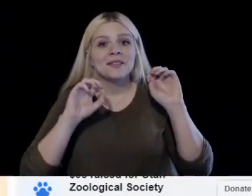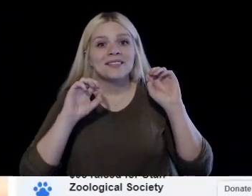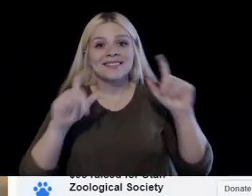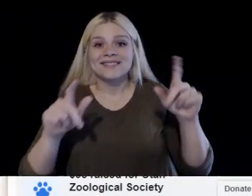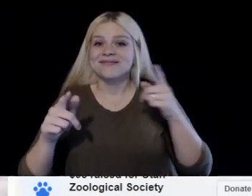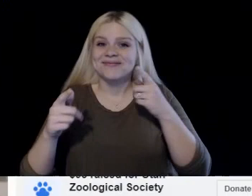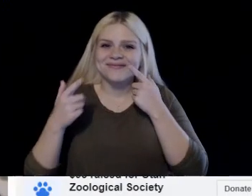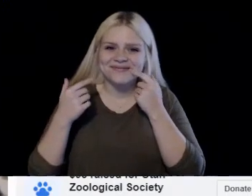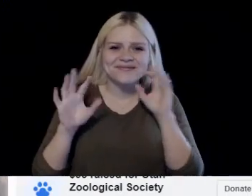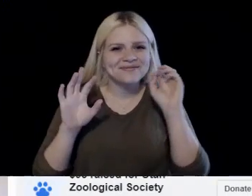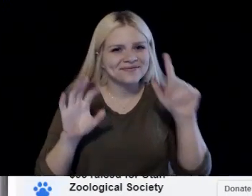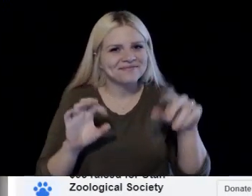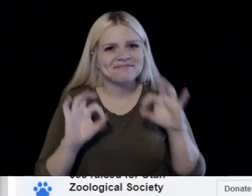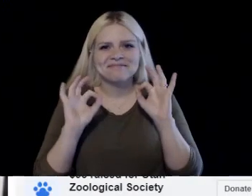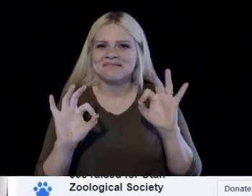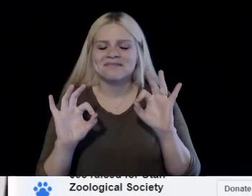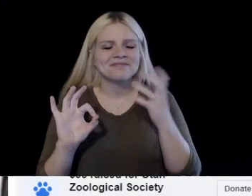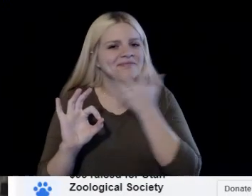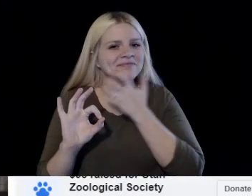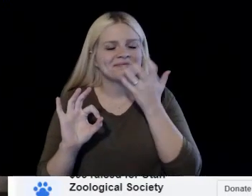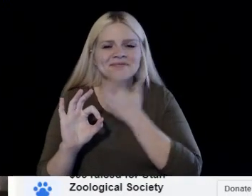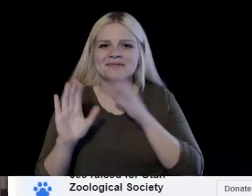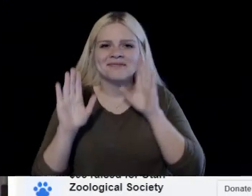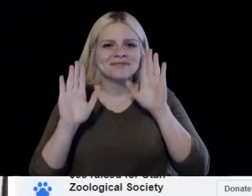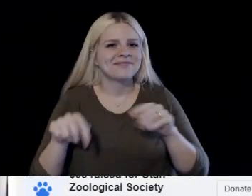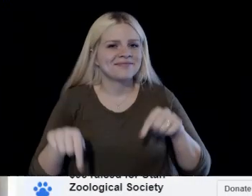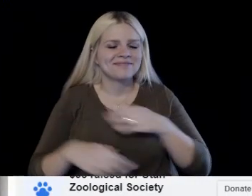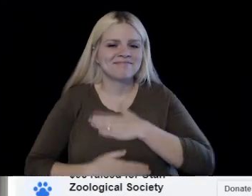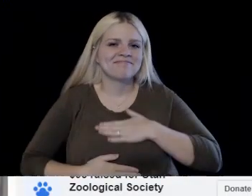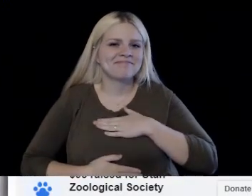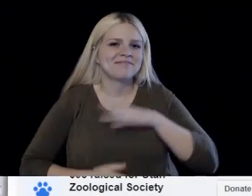Nothing but the best here at Utah's Hogle Zoo.Thank you so much for joining us.